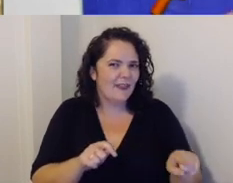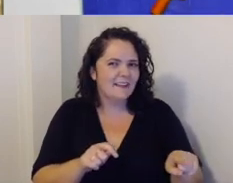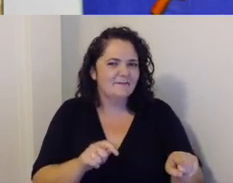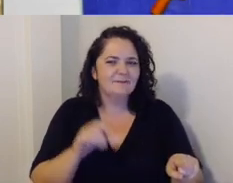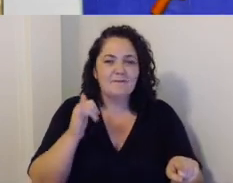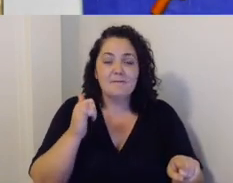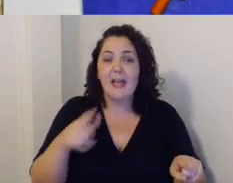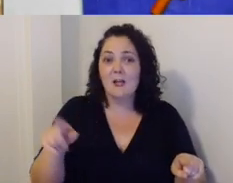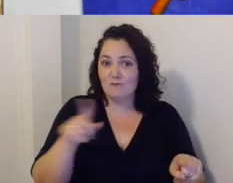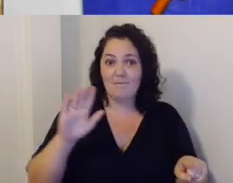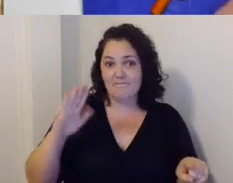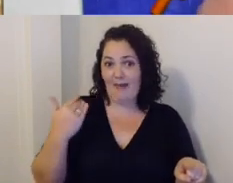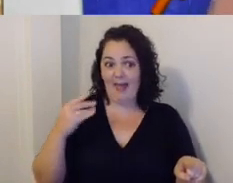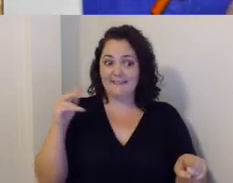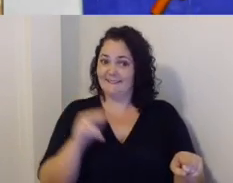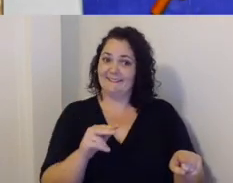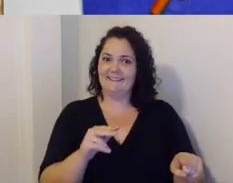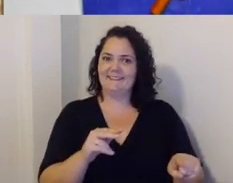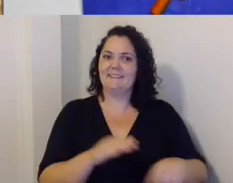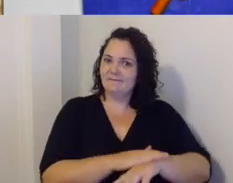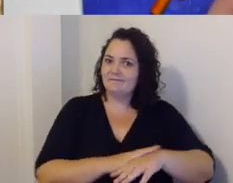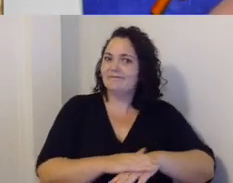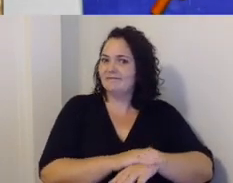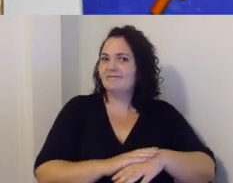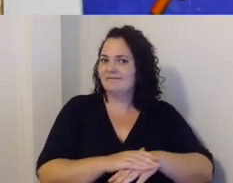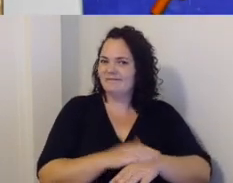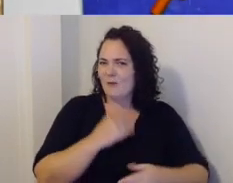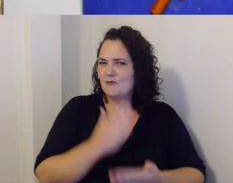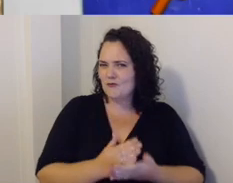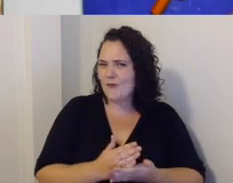most likely all of you have experienced this in your lives and put it on your skin before